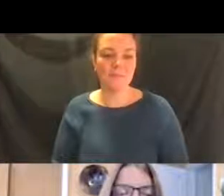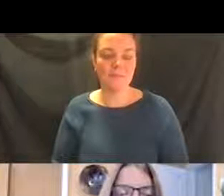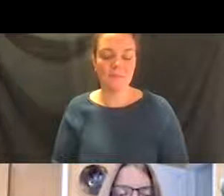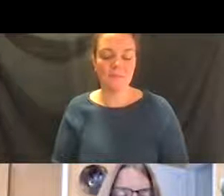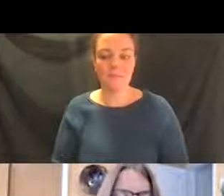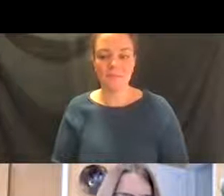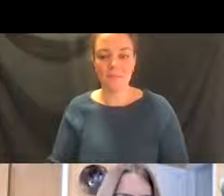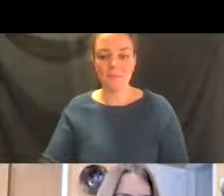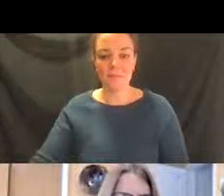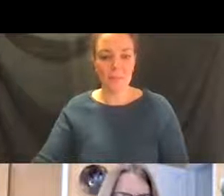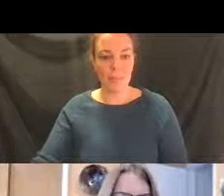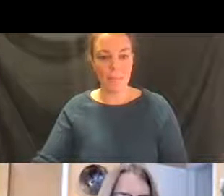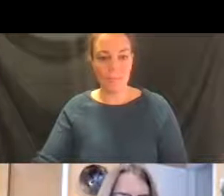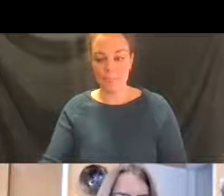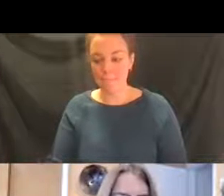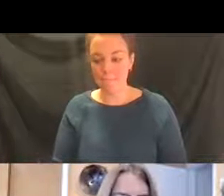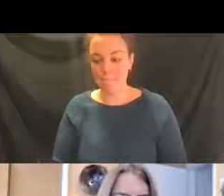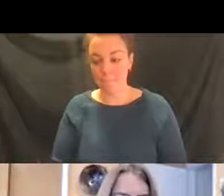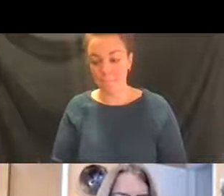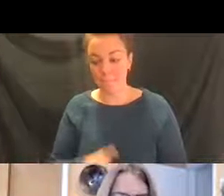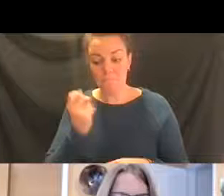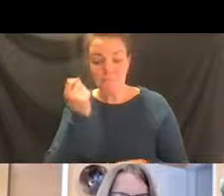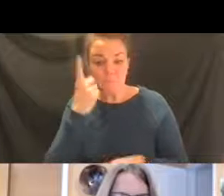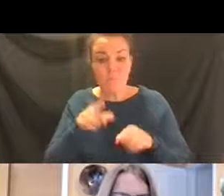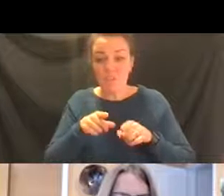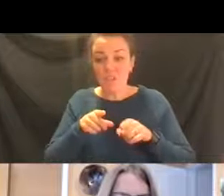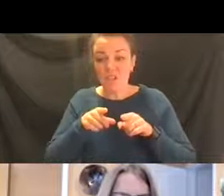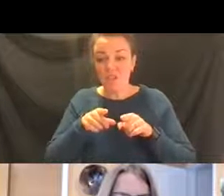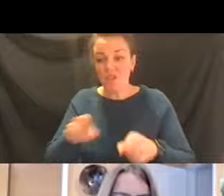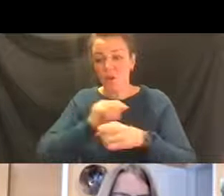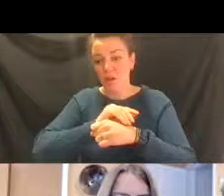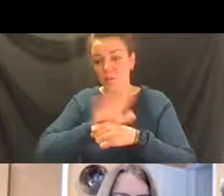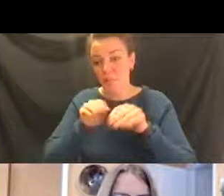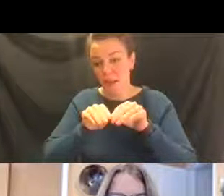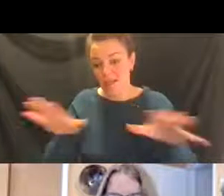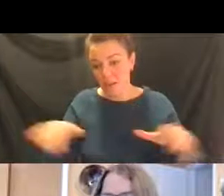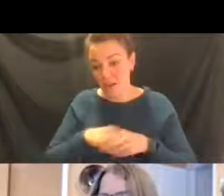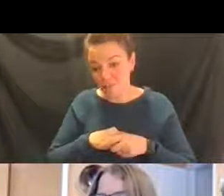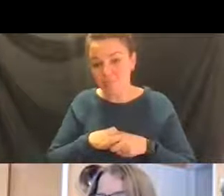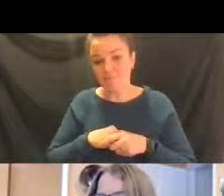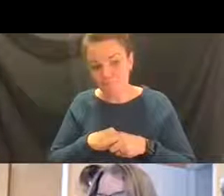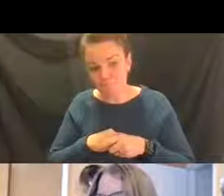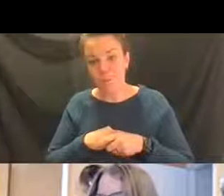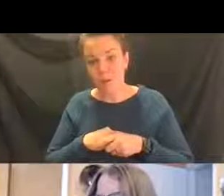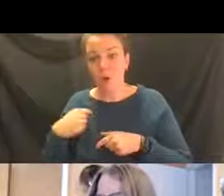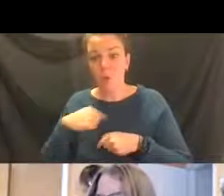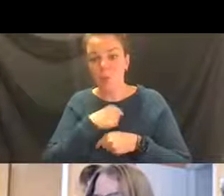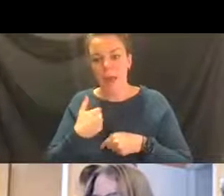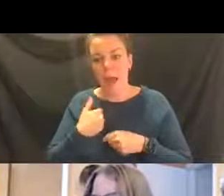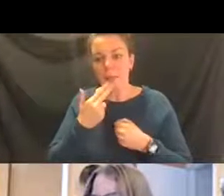Just during the pandemic as I've mentioned we had a very small grant. It was an internal university